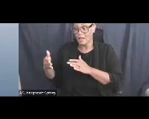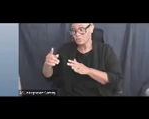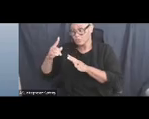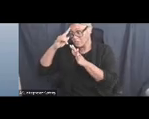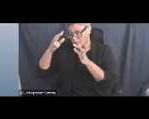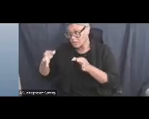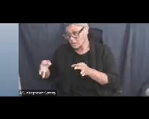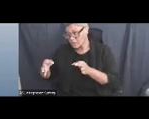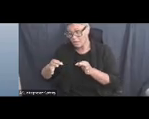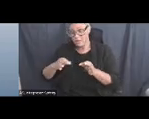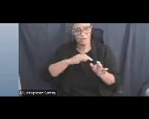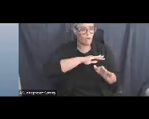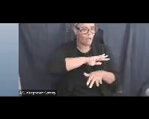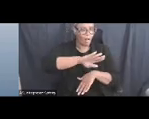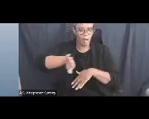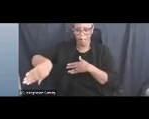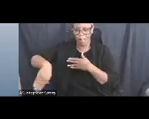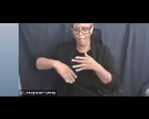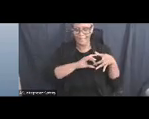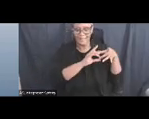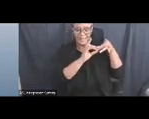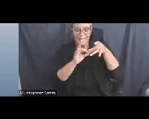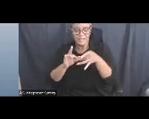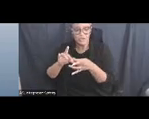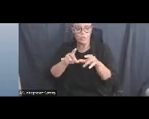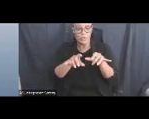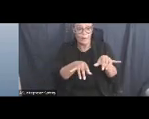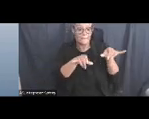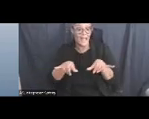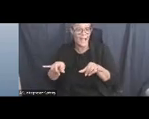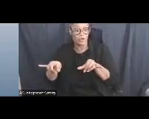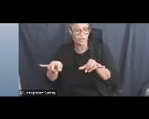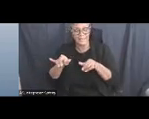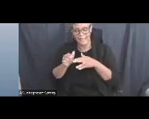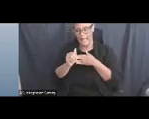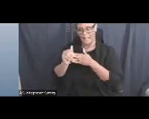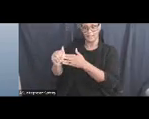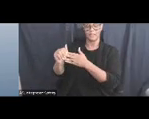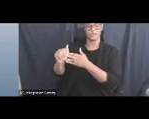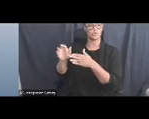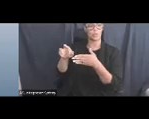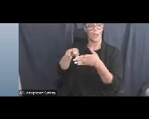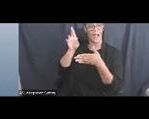the patterns that are driving the outcomes we're here to talk about today. For system leaders,